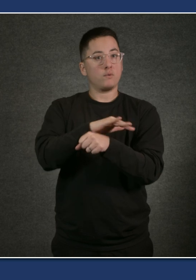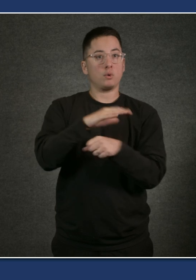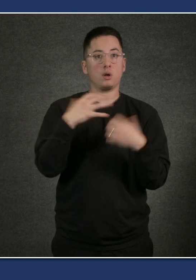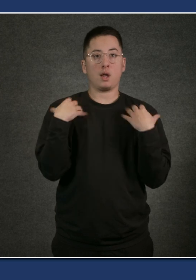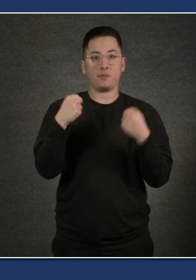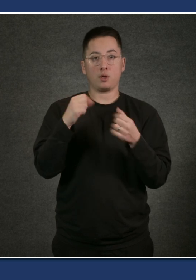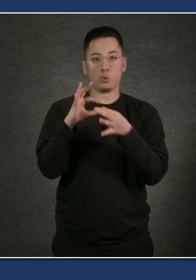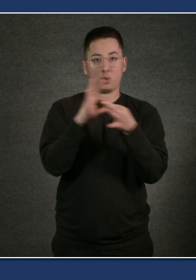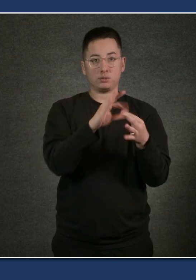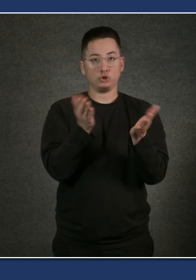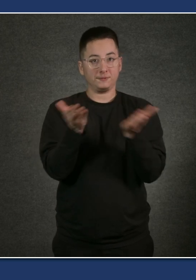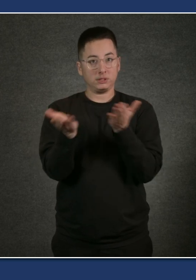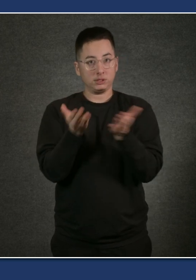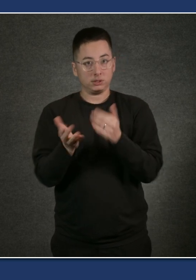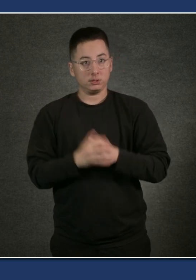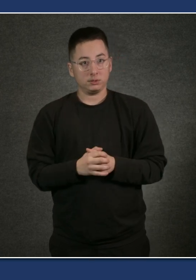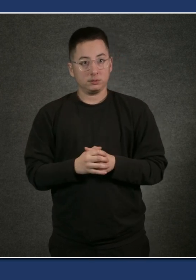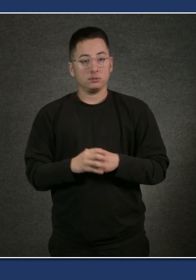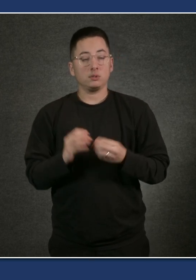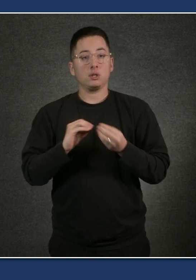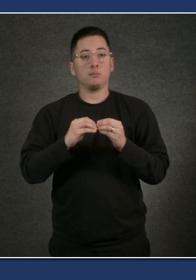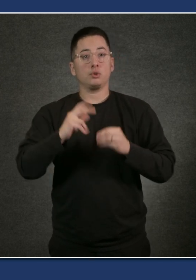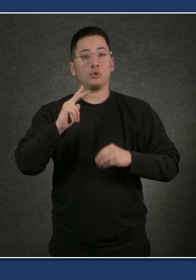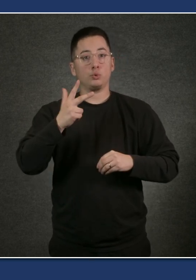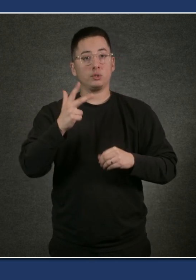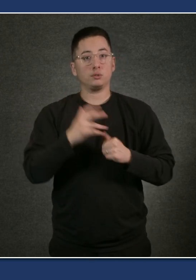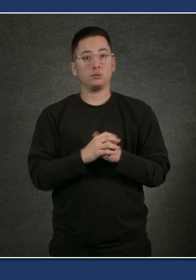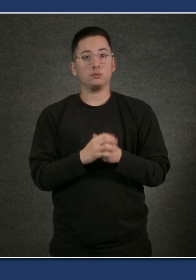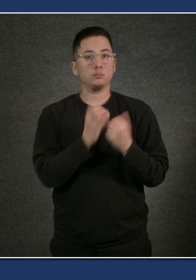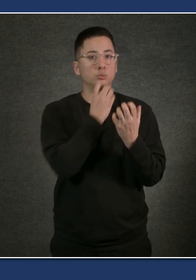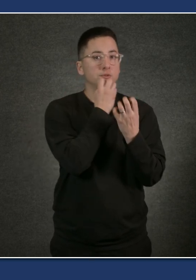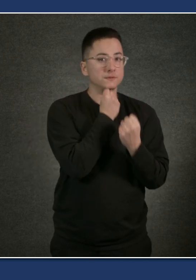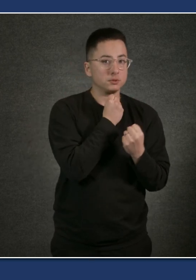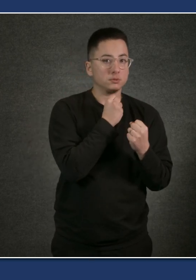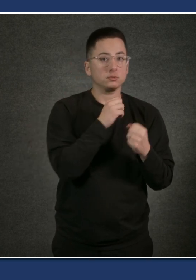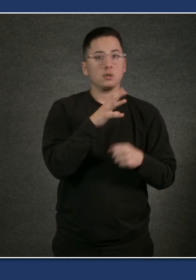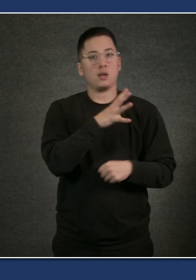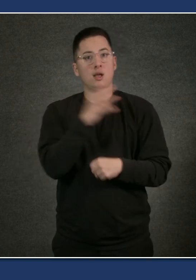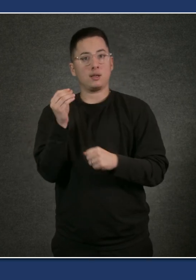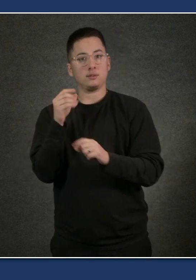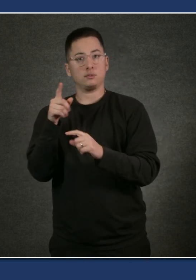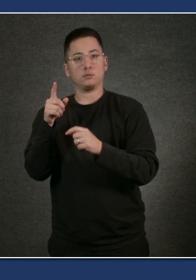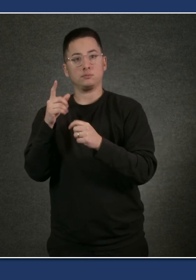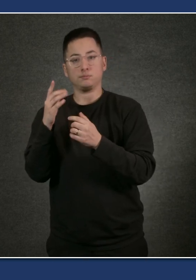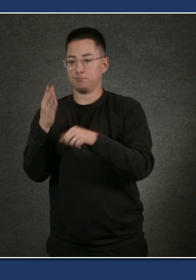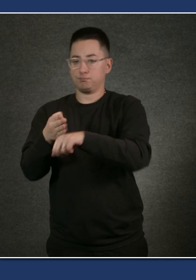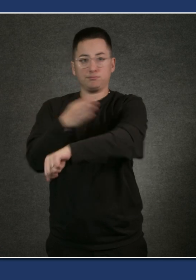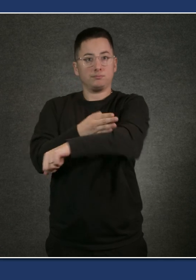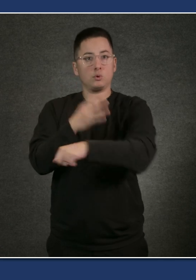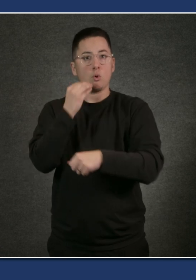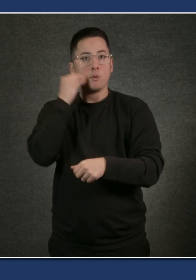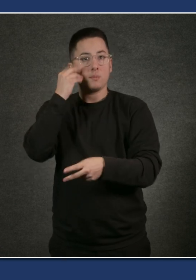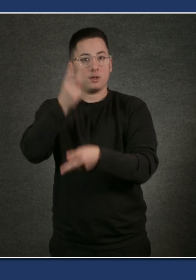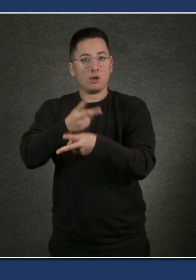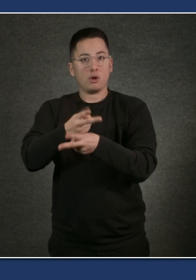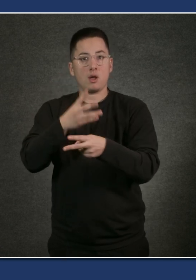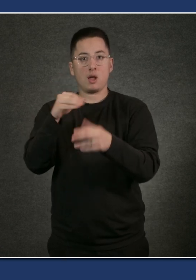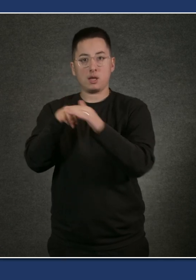And third, preserving and enhancing home care and access to critical healthcare needs.